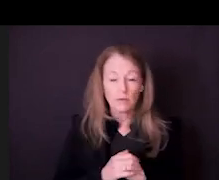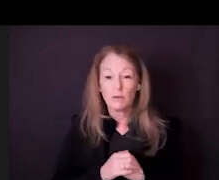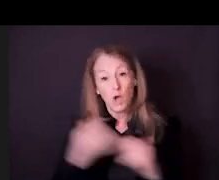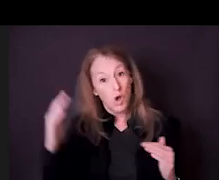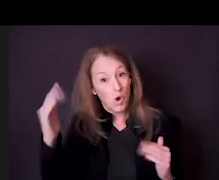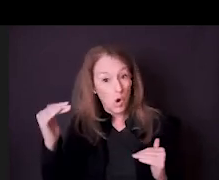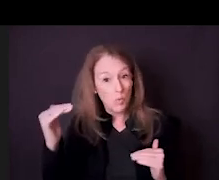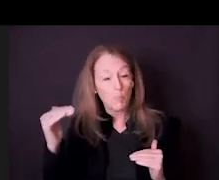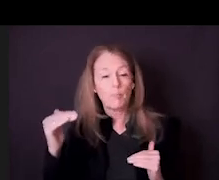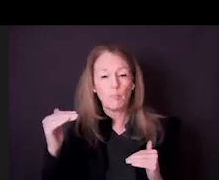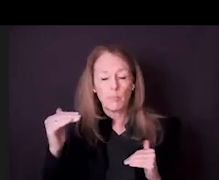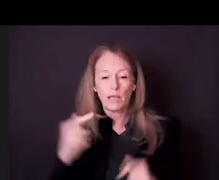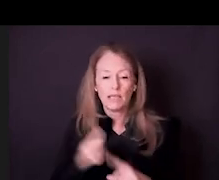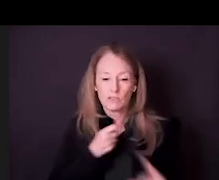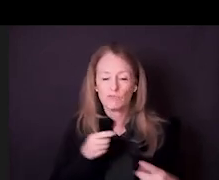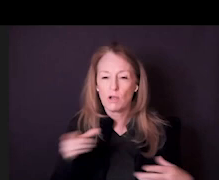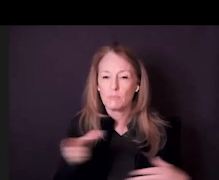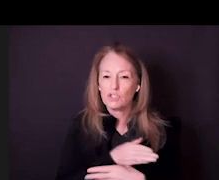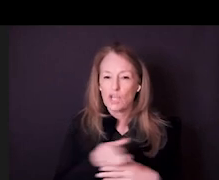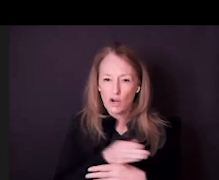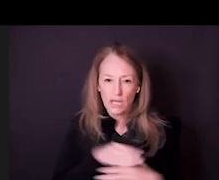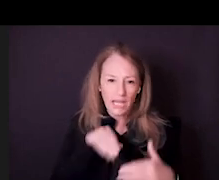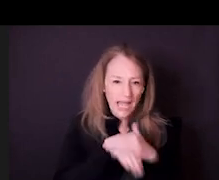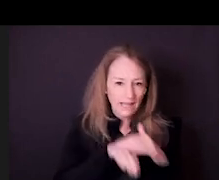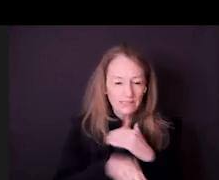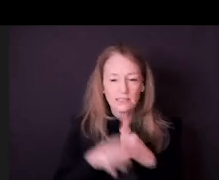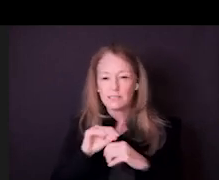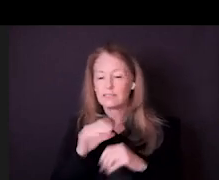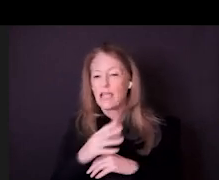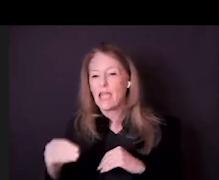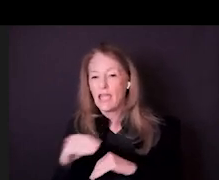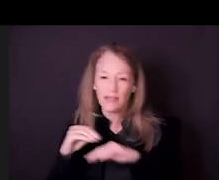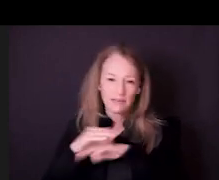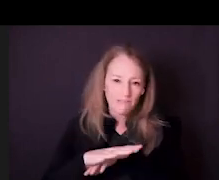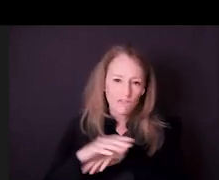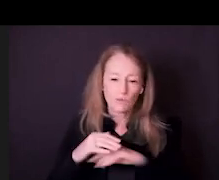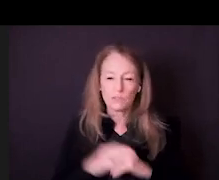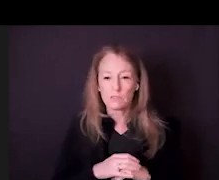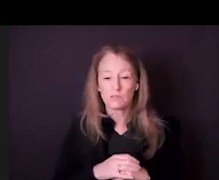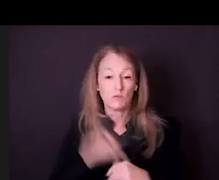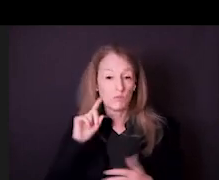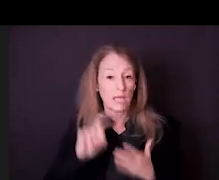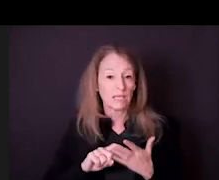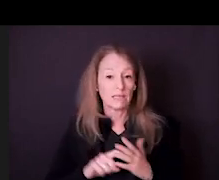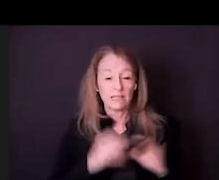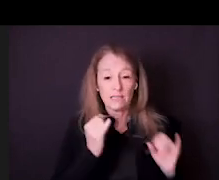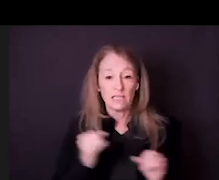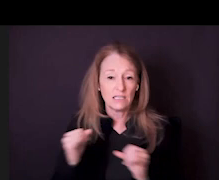THE FORM OF SHARING ACCESS AND INFLUENCE. IT IS ABOUT RECOGNIZING THAT INDIVIDUALS EXPERIENCING MENTAL HEALTH CHALLENGES OR THOSE